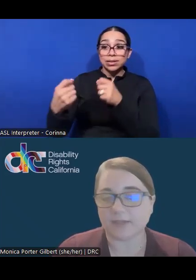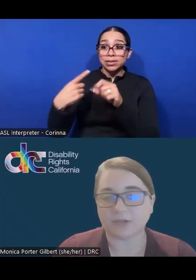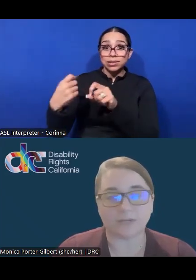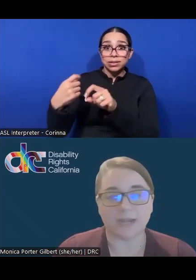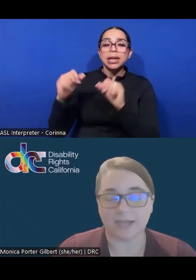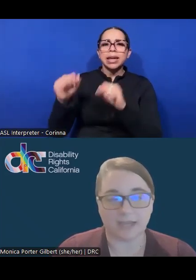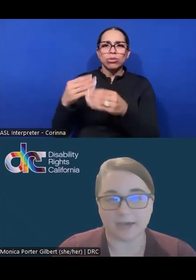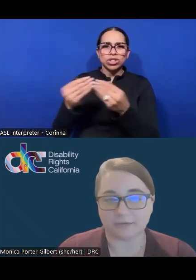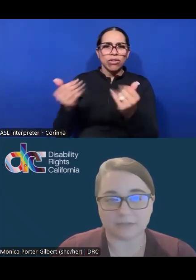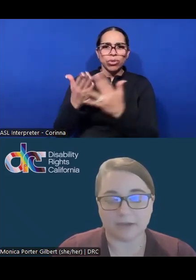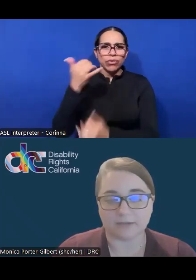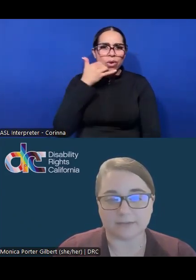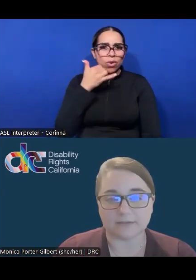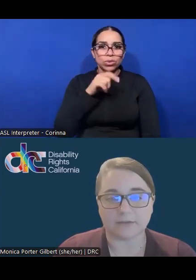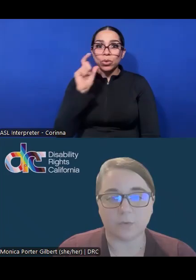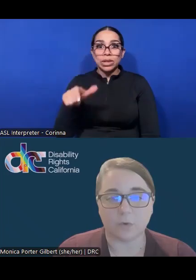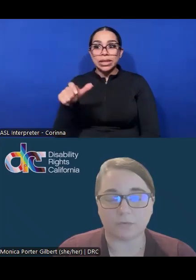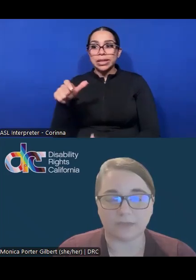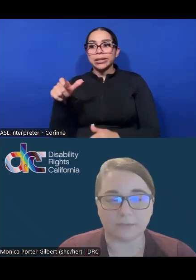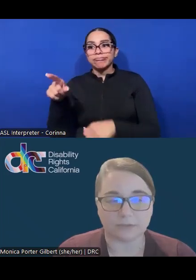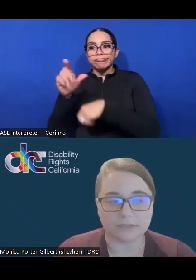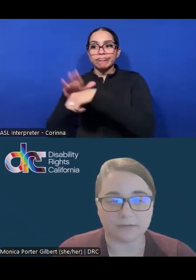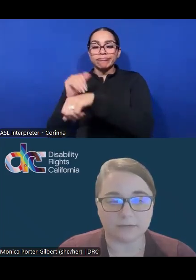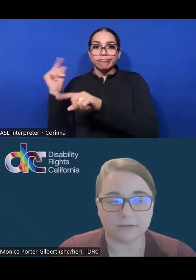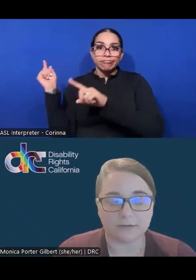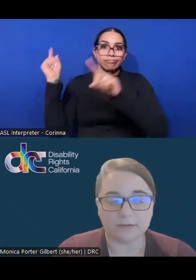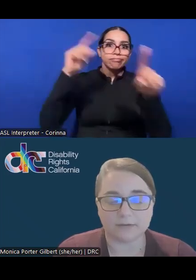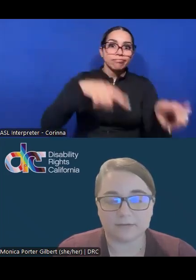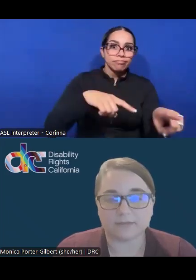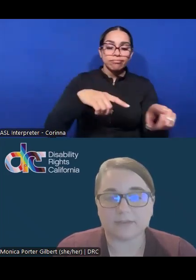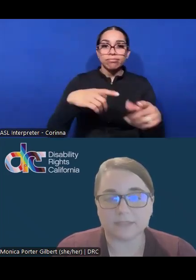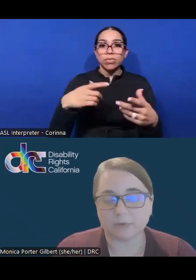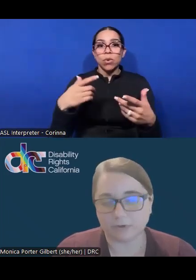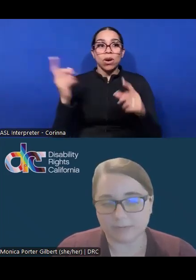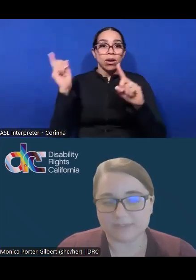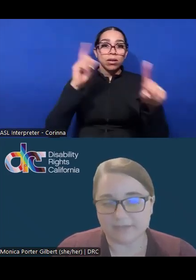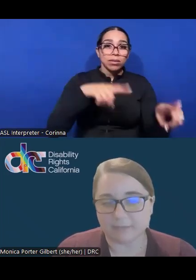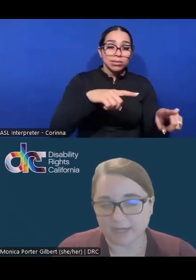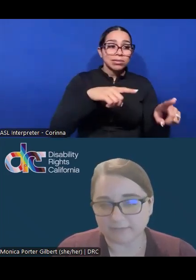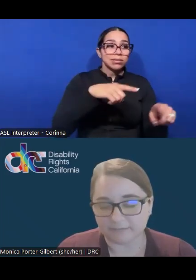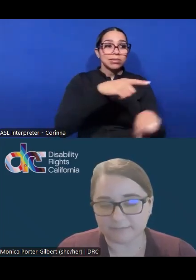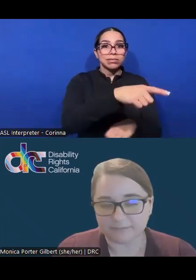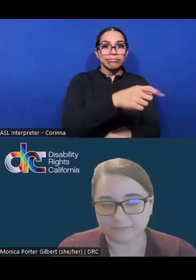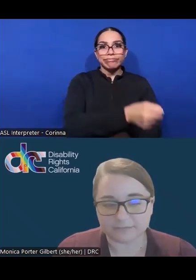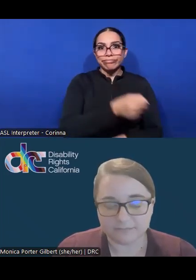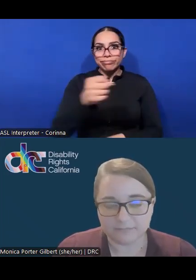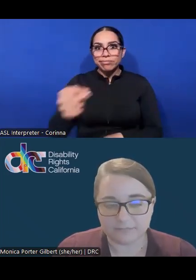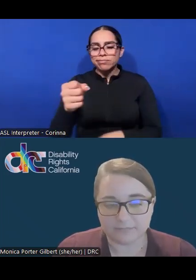and don't need any kind of response or moving the person. These programs save money.